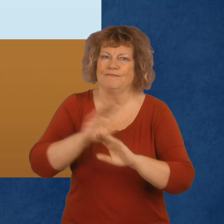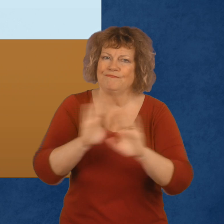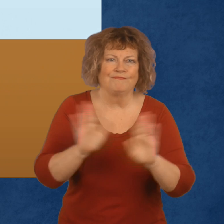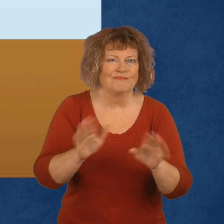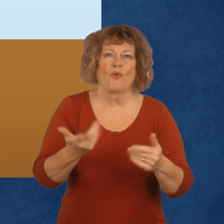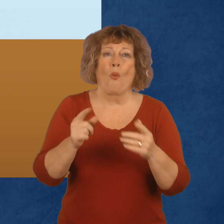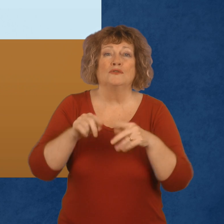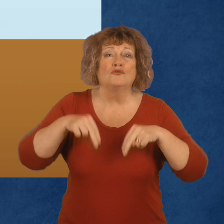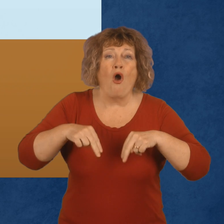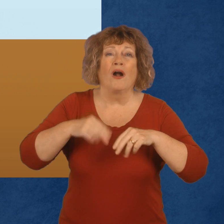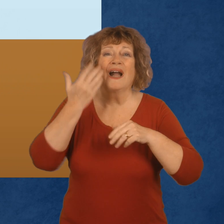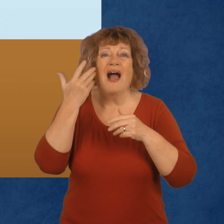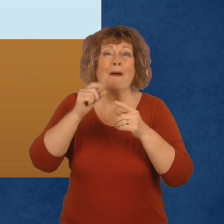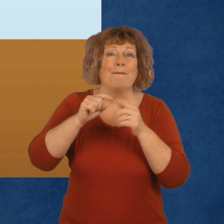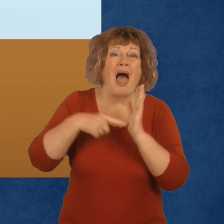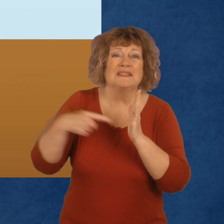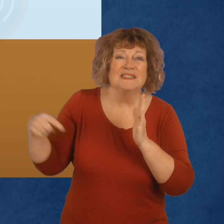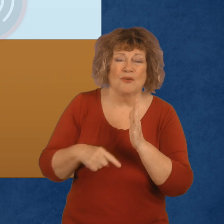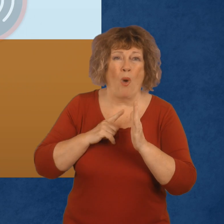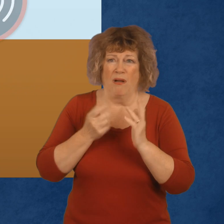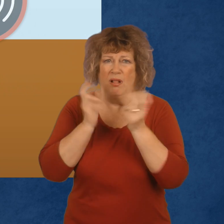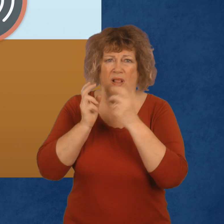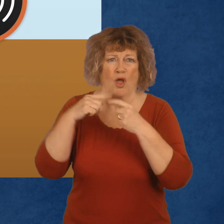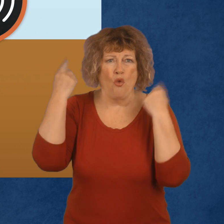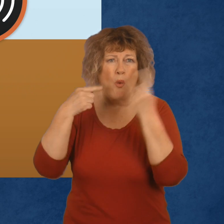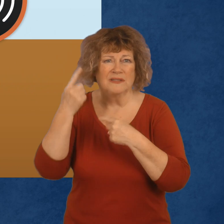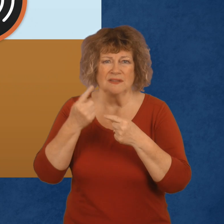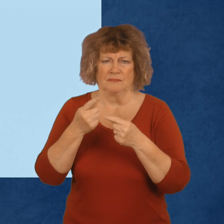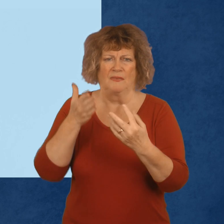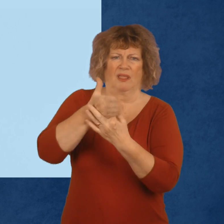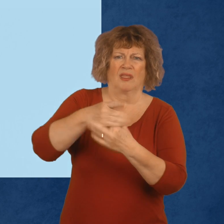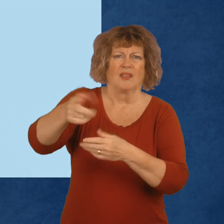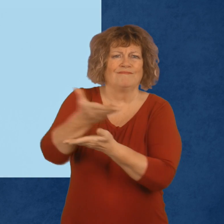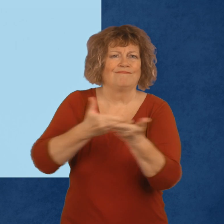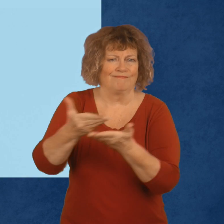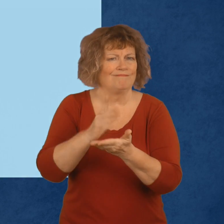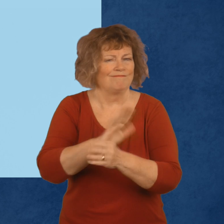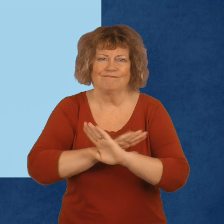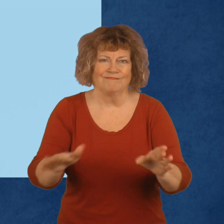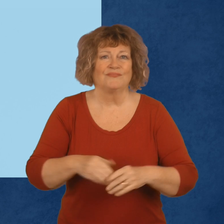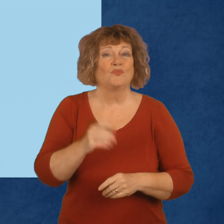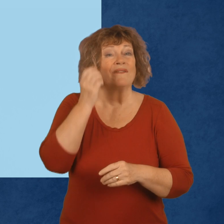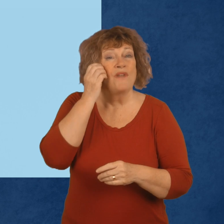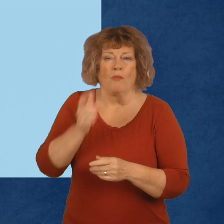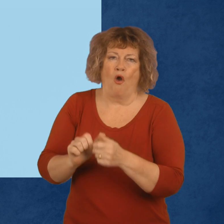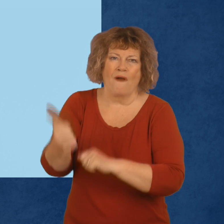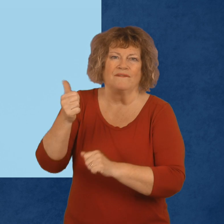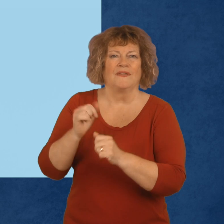Put your phone on silent when the hearing begins. It’s really important that you don’t take photographs or record anything